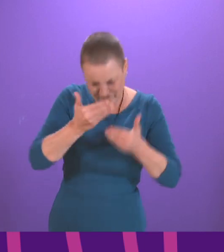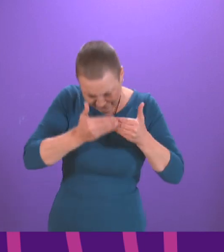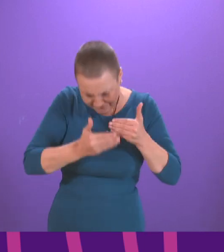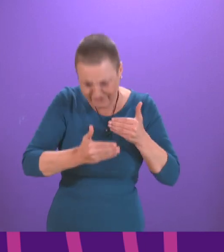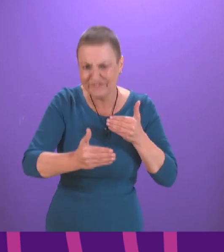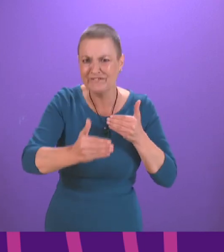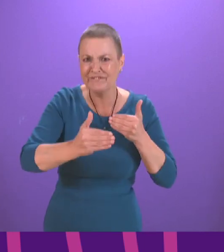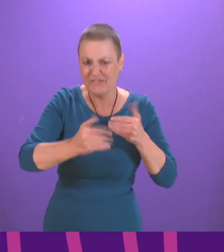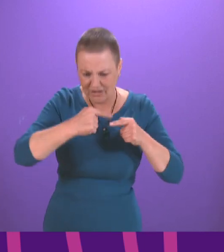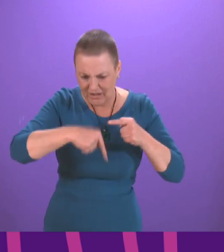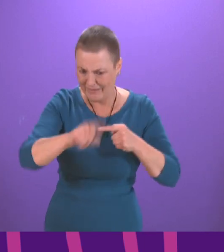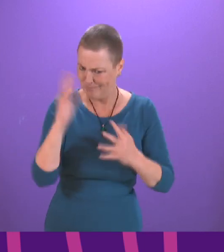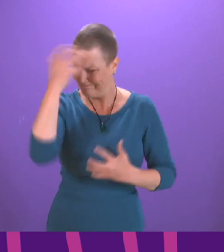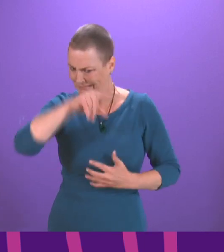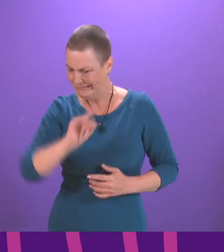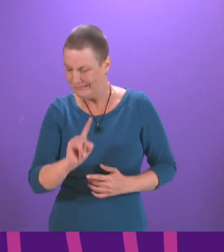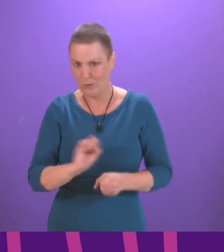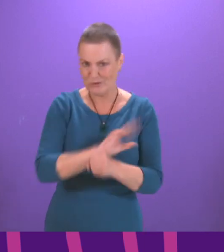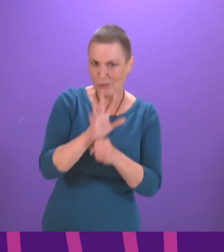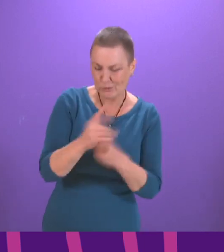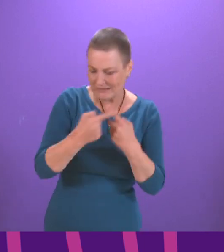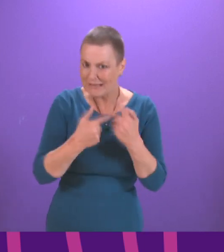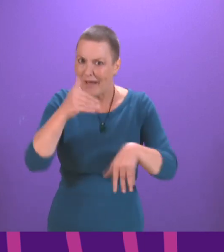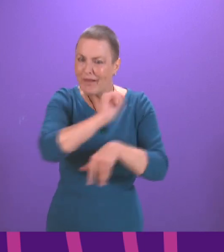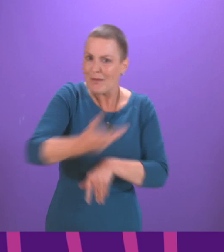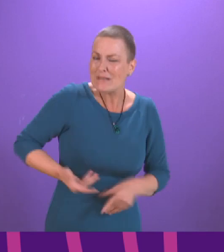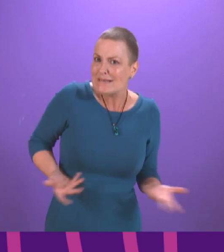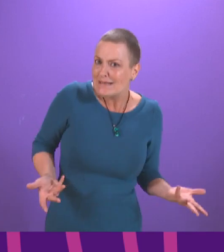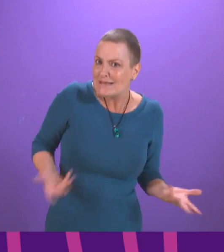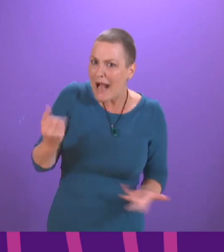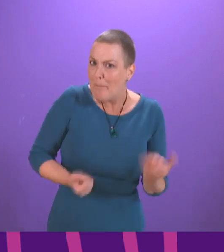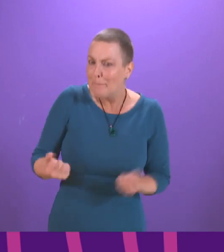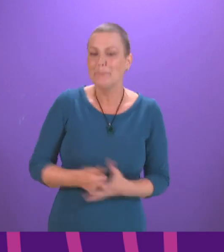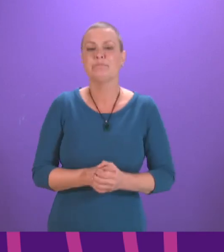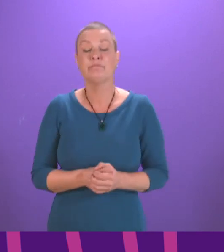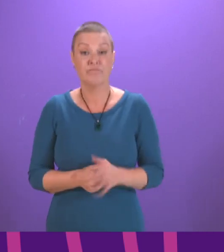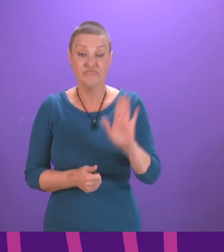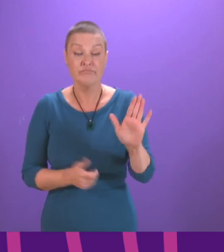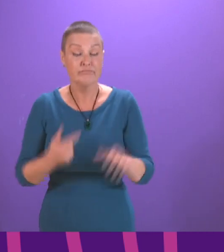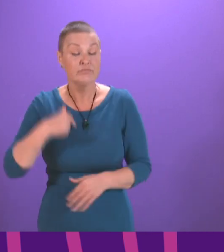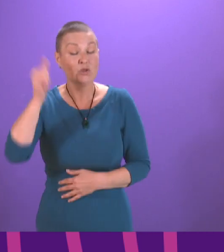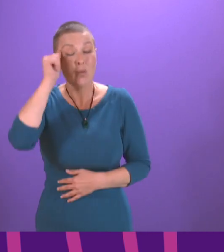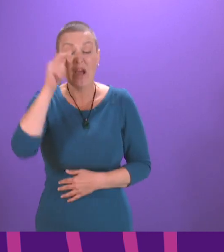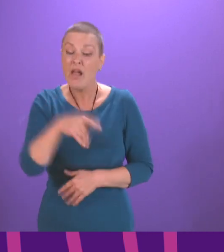through the considerable concerns that it faces with Covid-19. The First Minister (Nicola Sturgeon): We are acutely conscious that short-term support